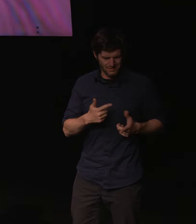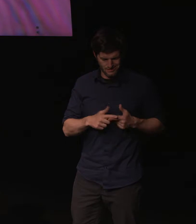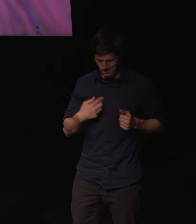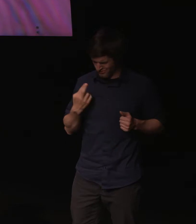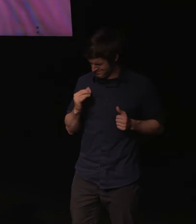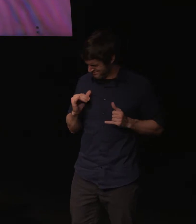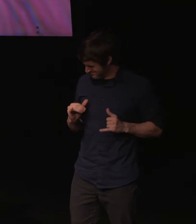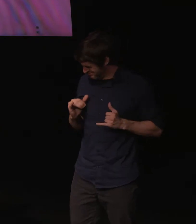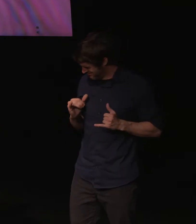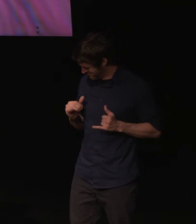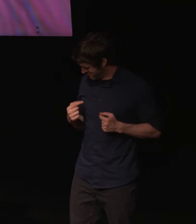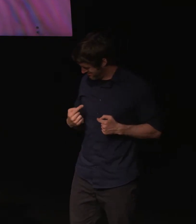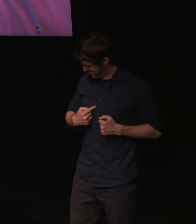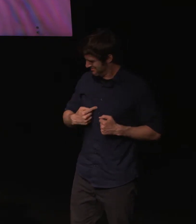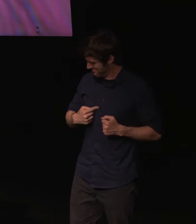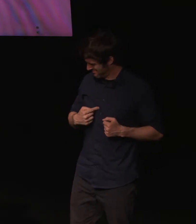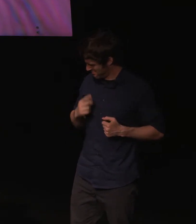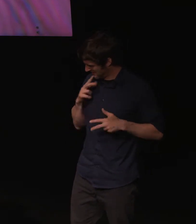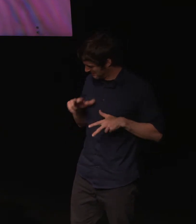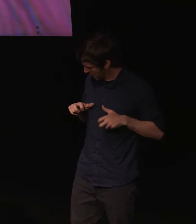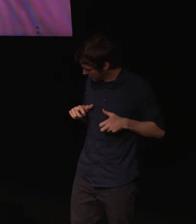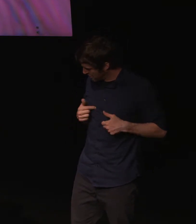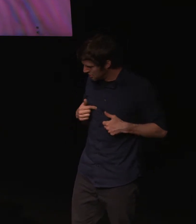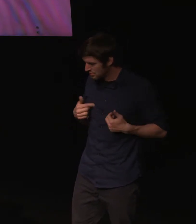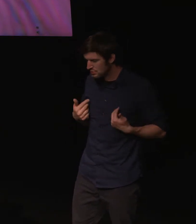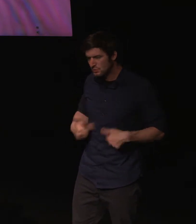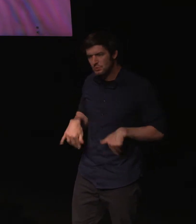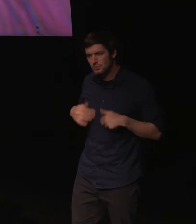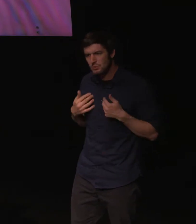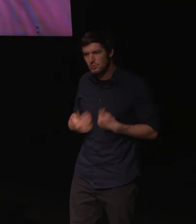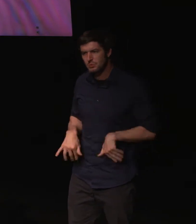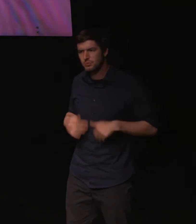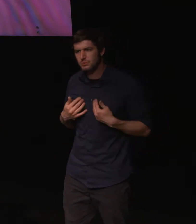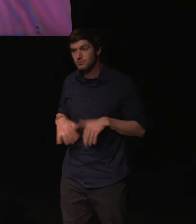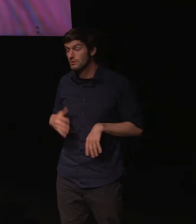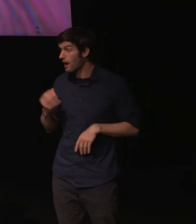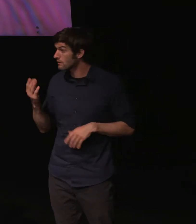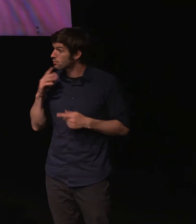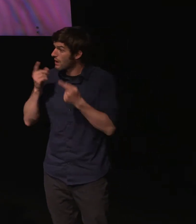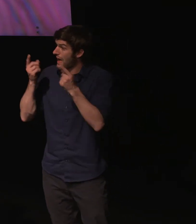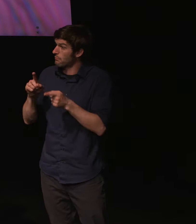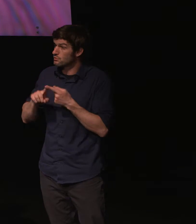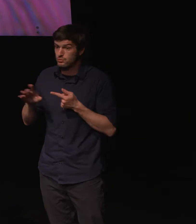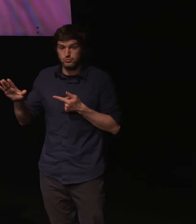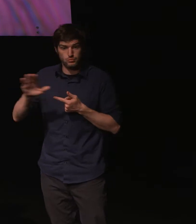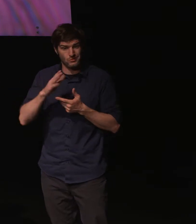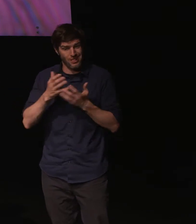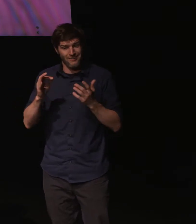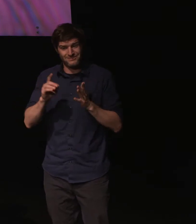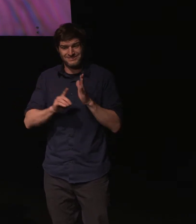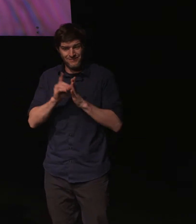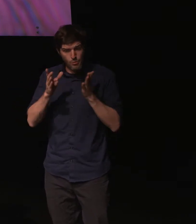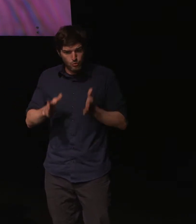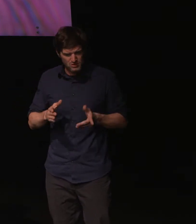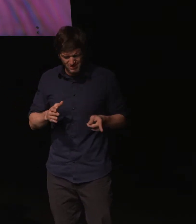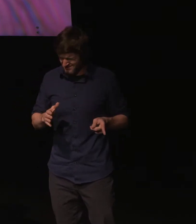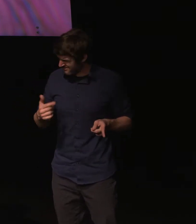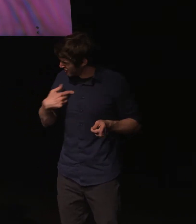And I think that's gonna happen, you know, especially with a lot of developers, it's gonna be like, "I'm not gonna change this piece of my game for other people. Why would I?"